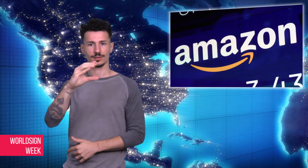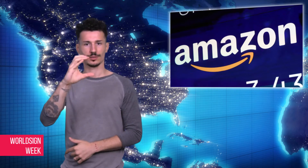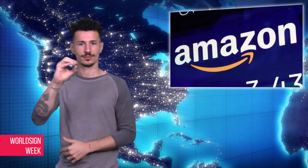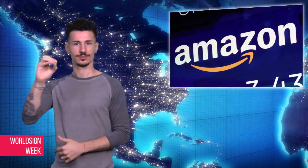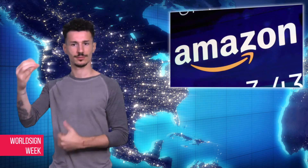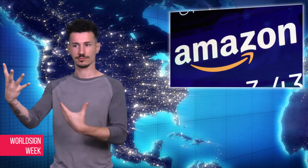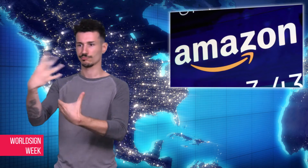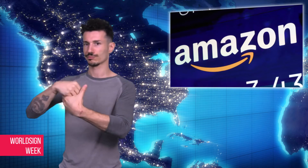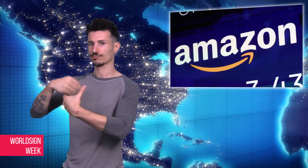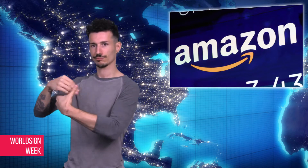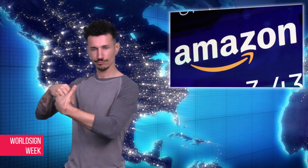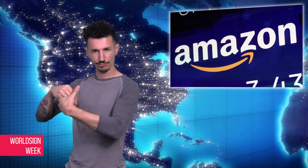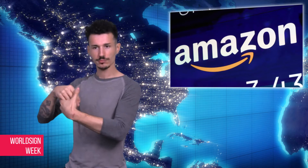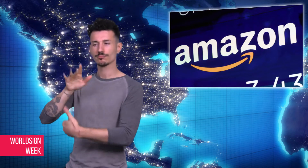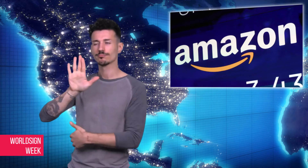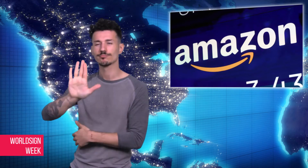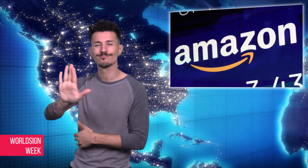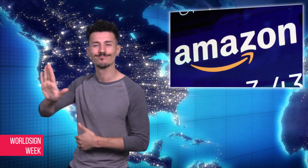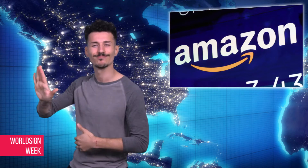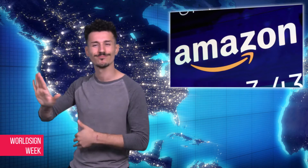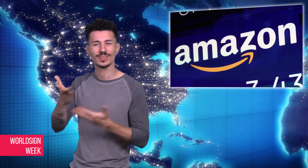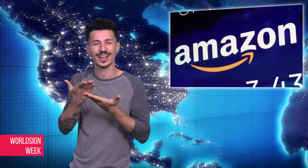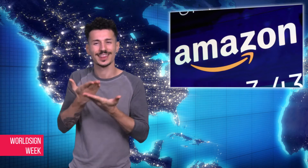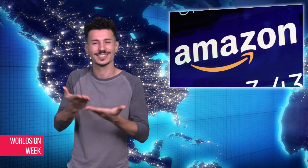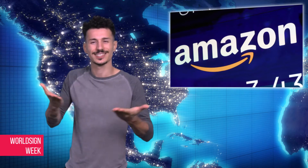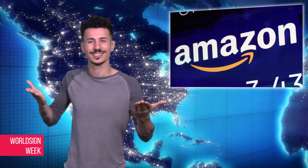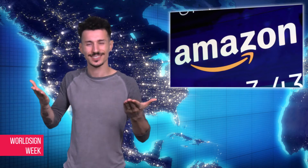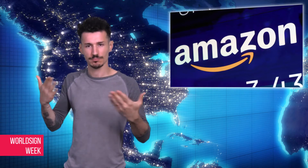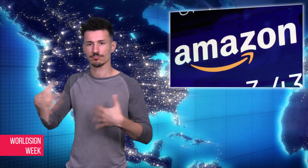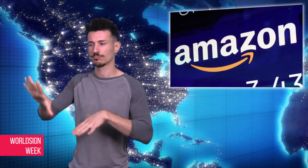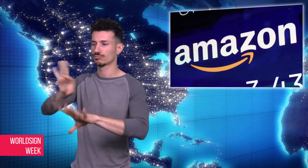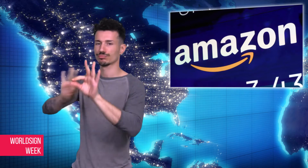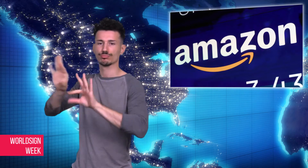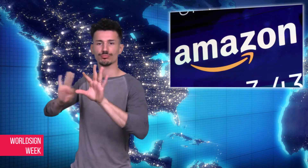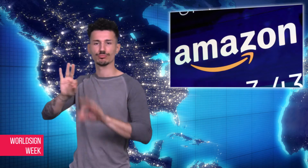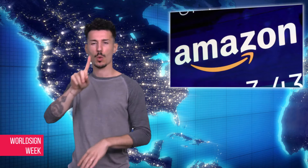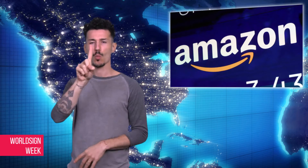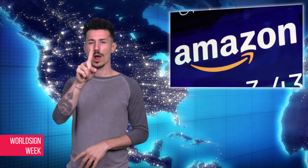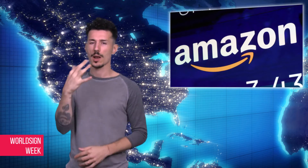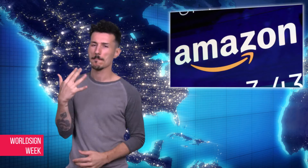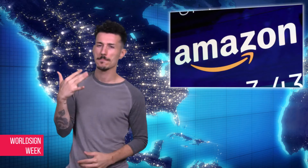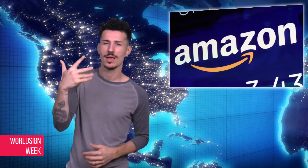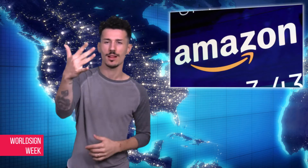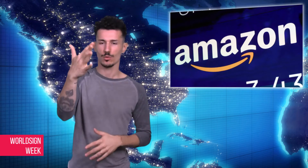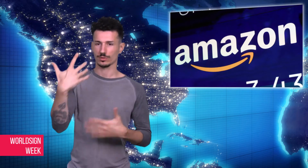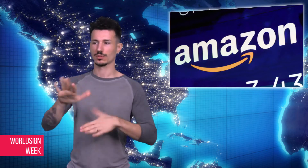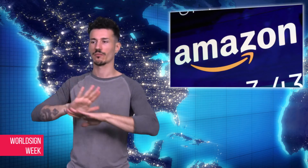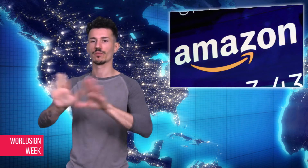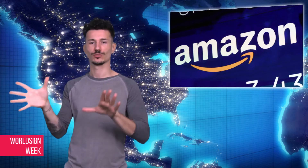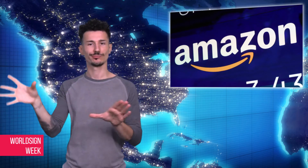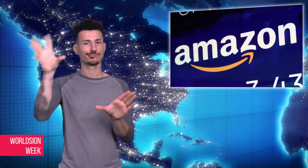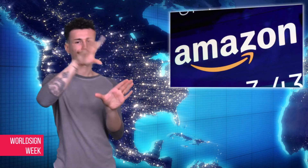based on ratings from customers. People can buy many products for home,